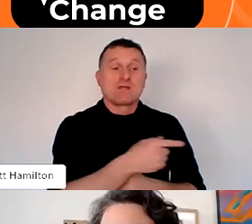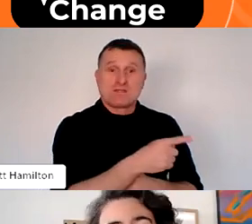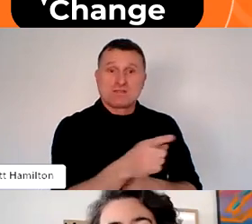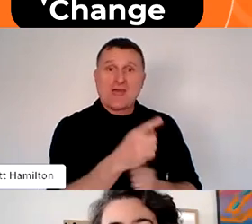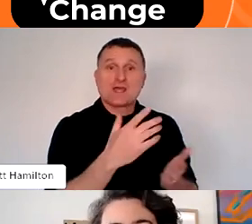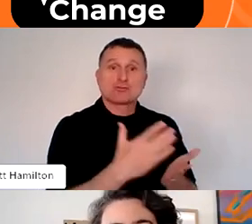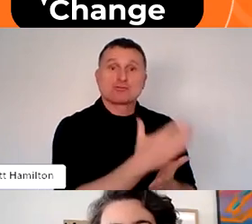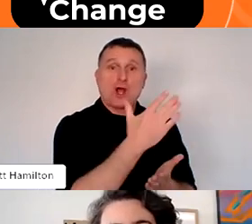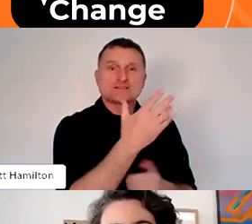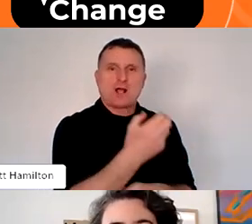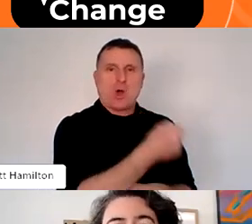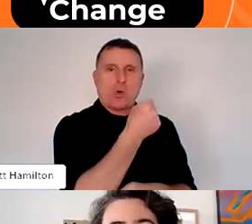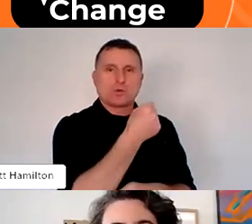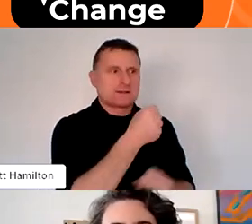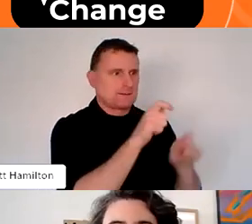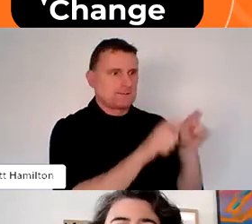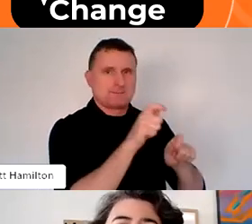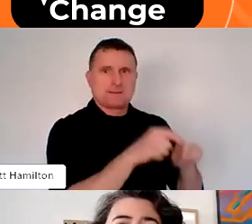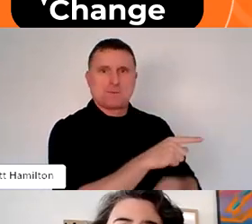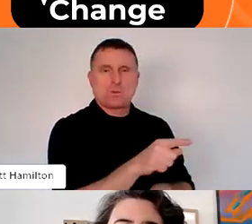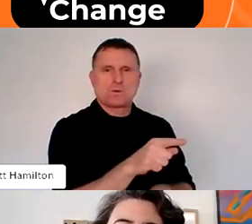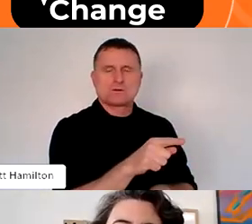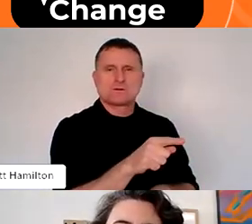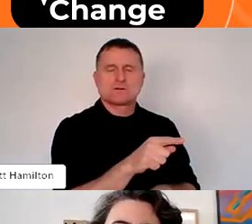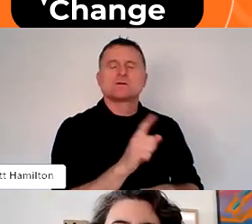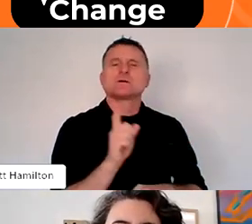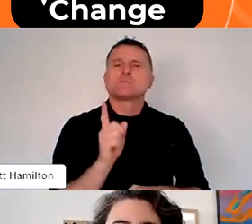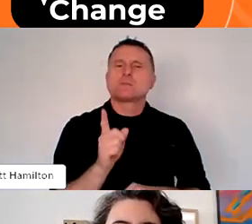we've already heard this morning, too often our mokopuna whaikaha